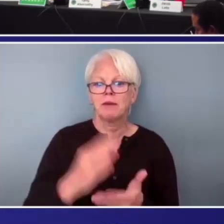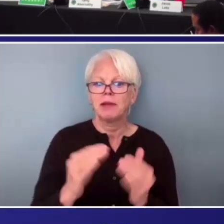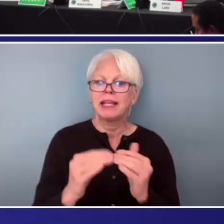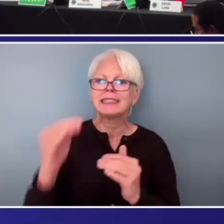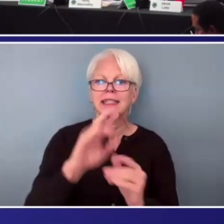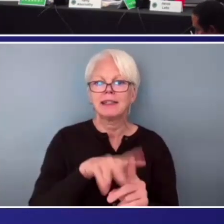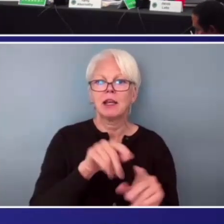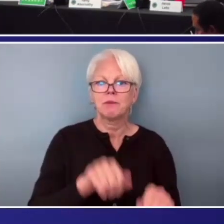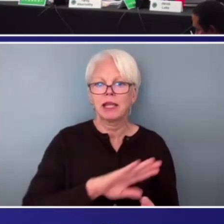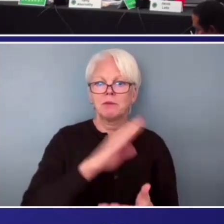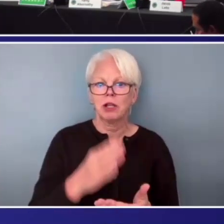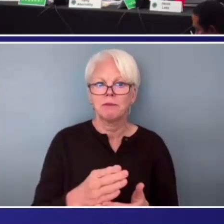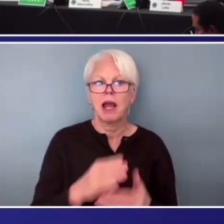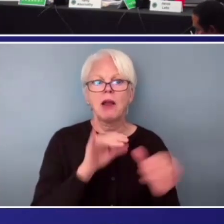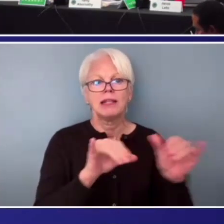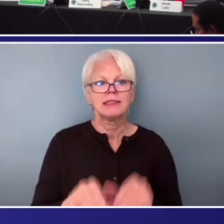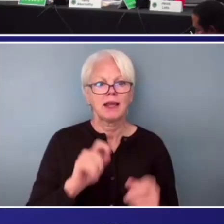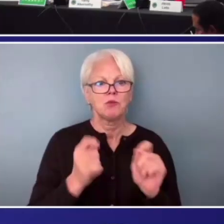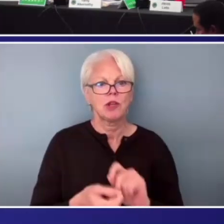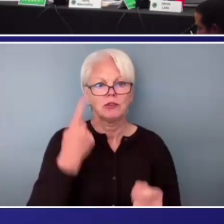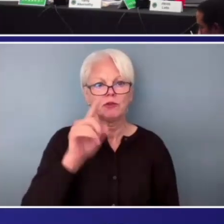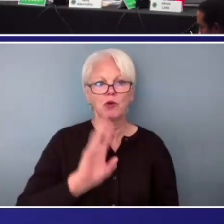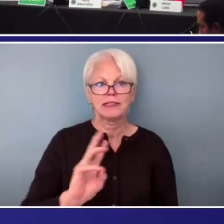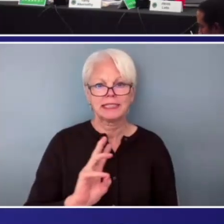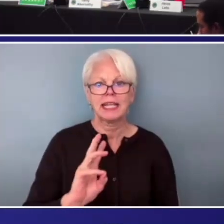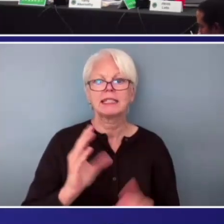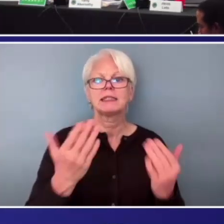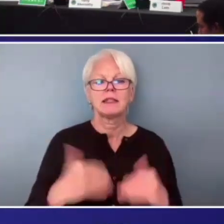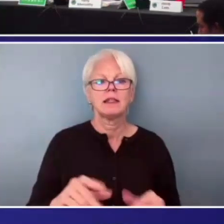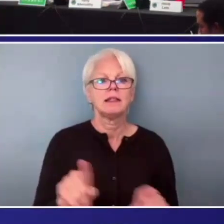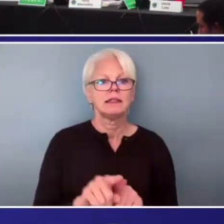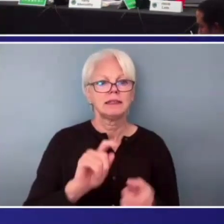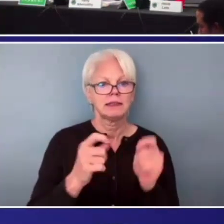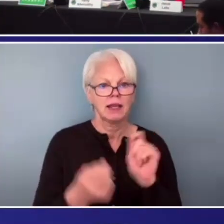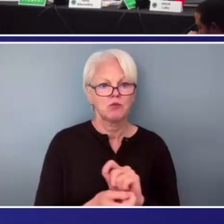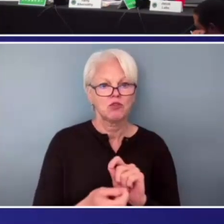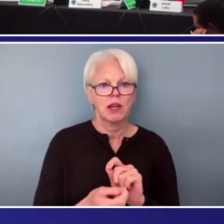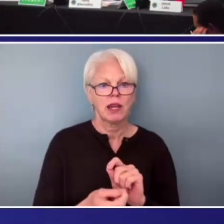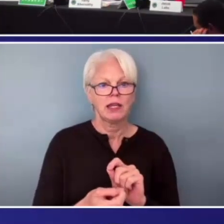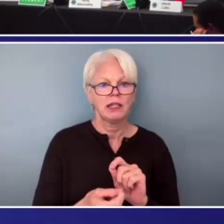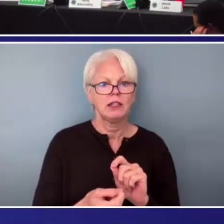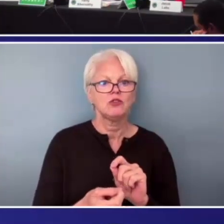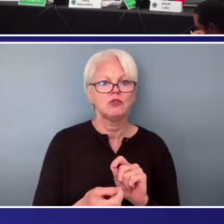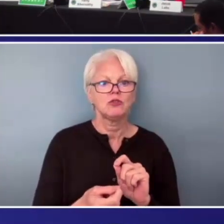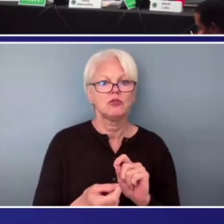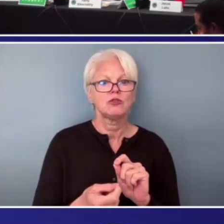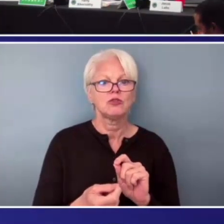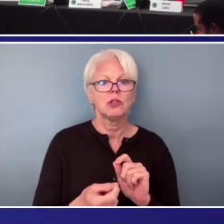We've made the same change in (6). We've made the same change in (7).